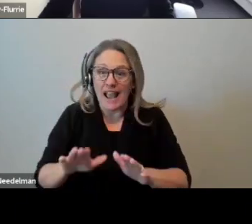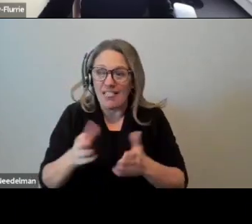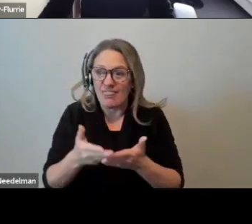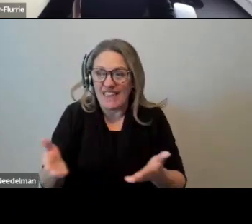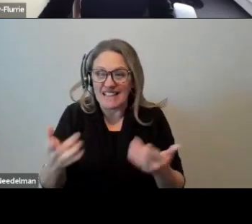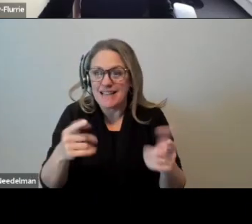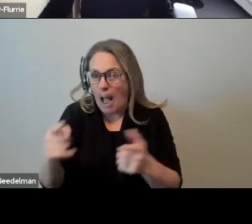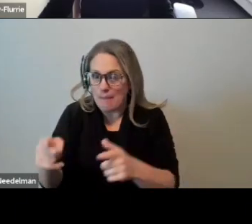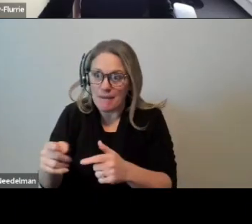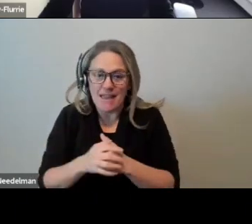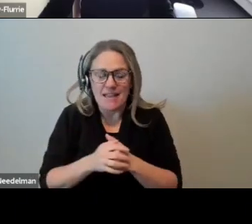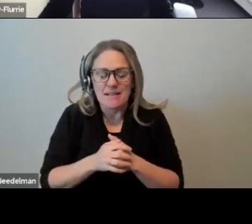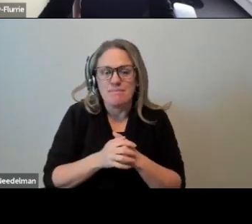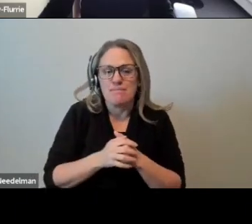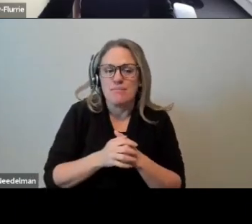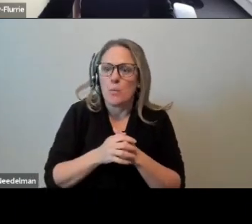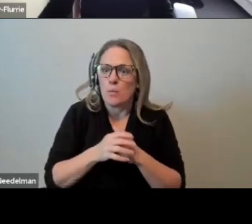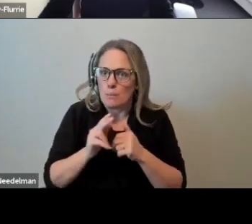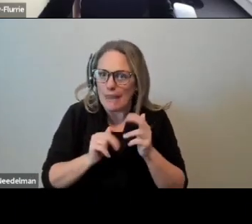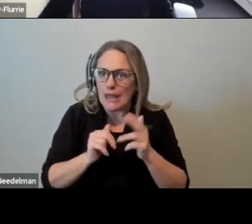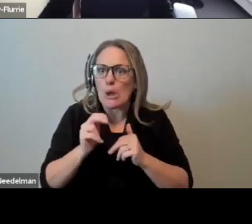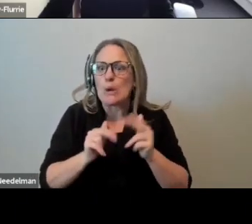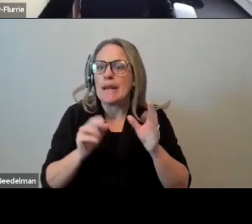on building more accessible